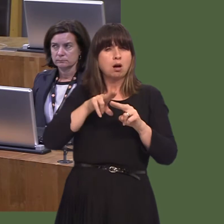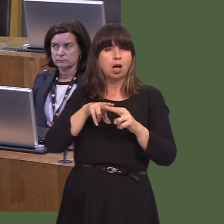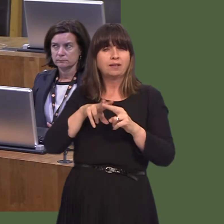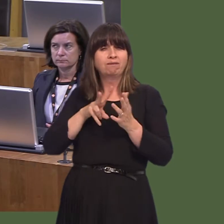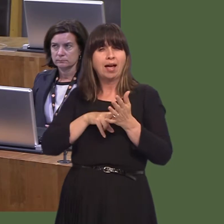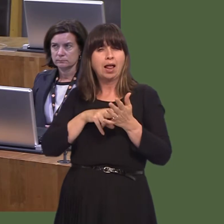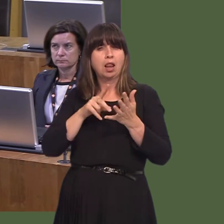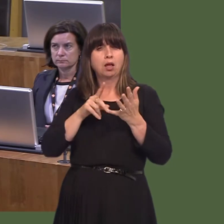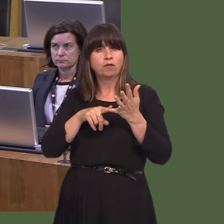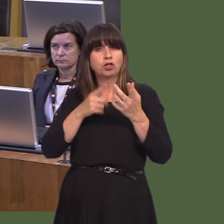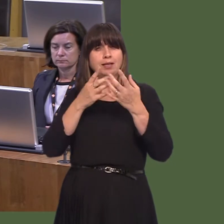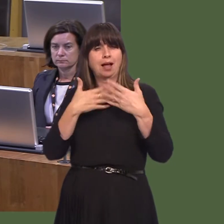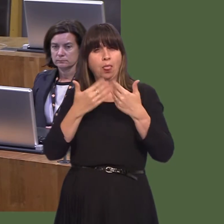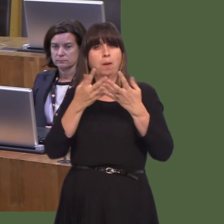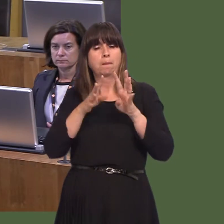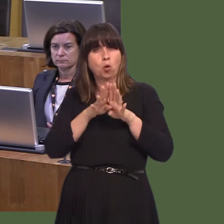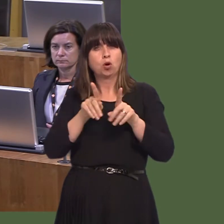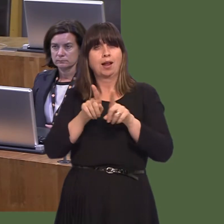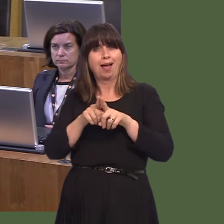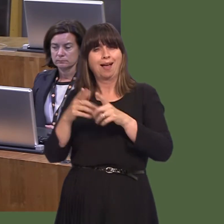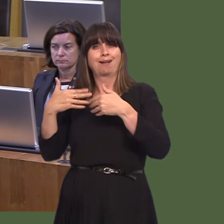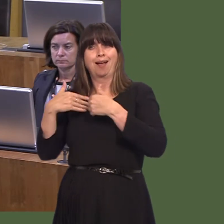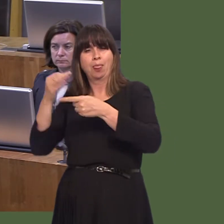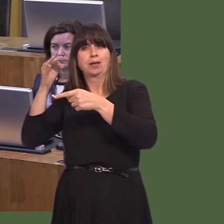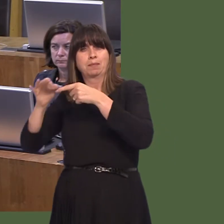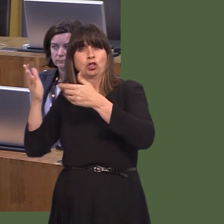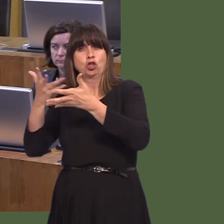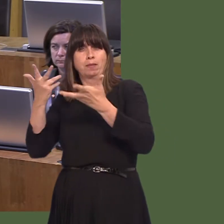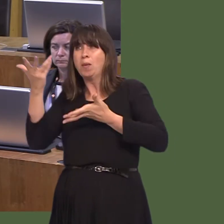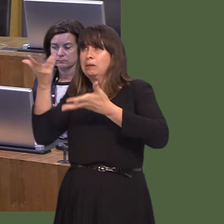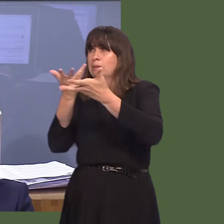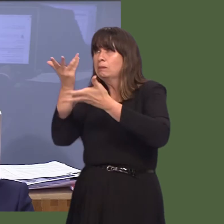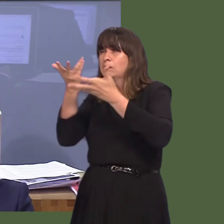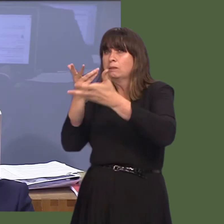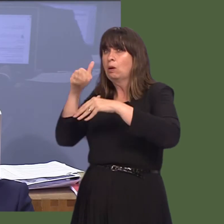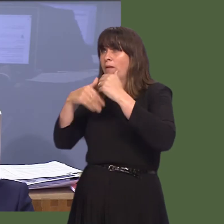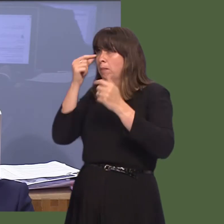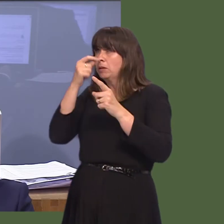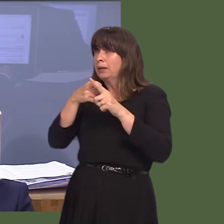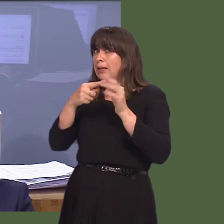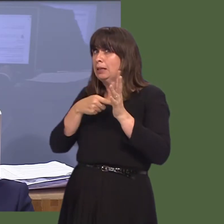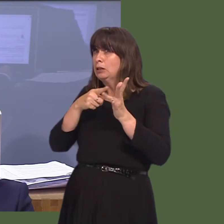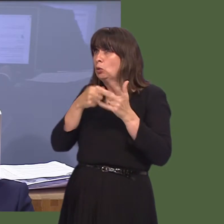university health board and the Welsh Health Specialised Services Committee about the possibility of those services now being provided more locally.